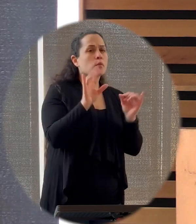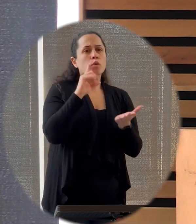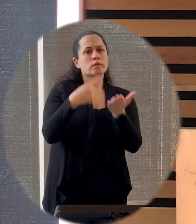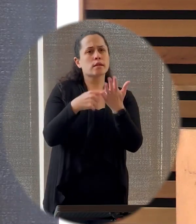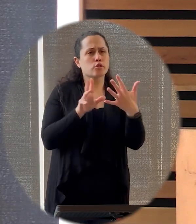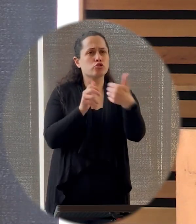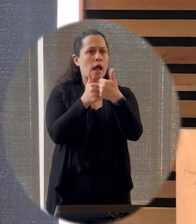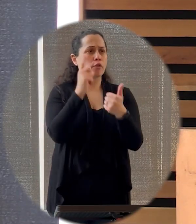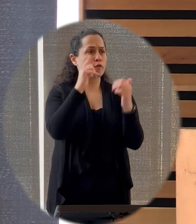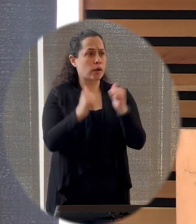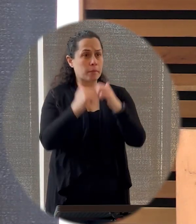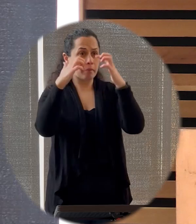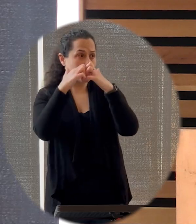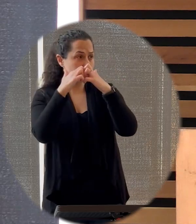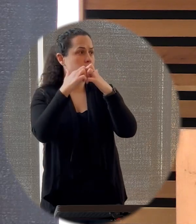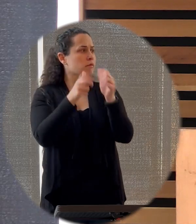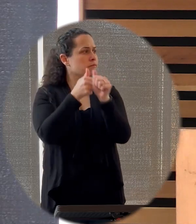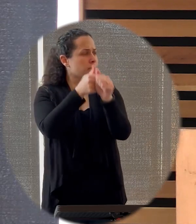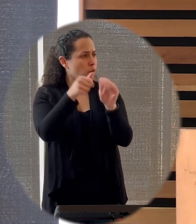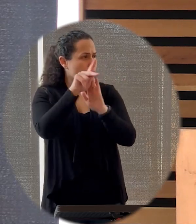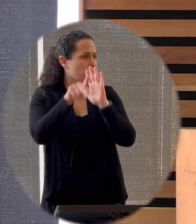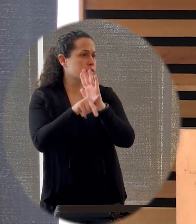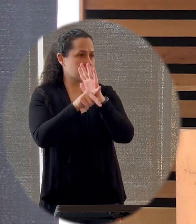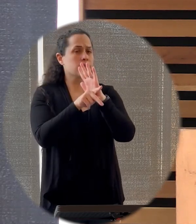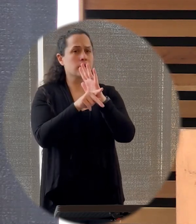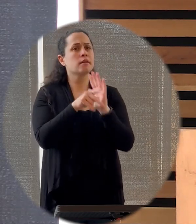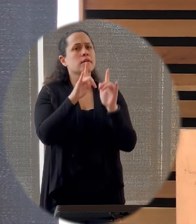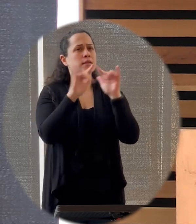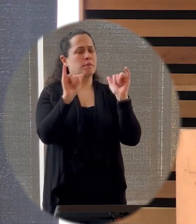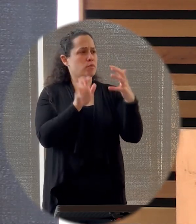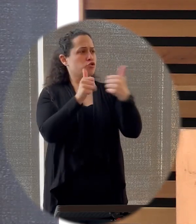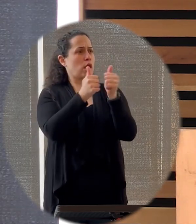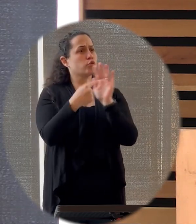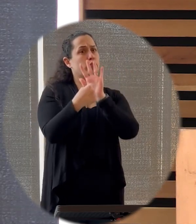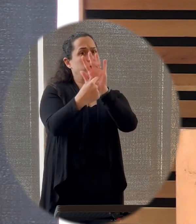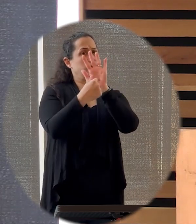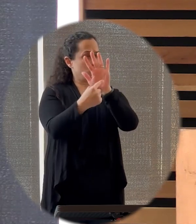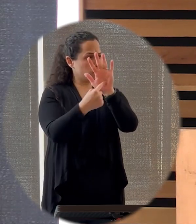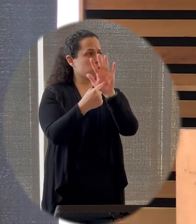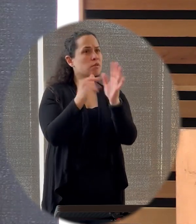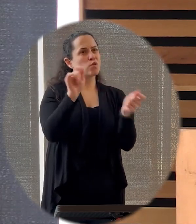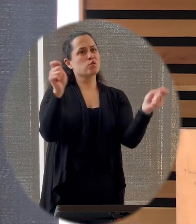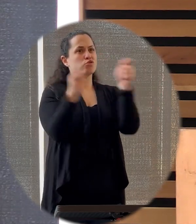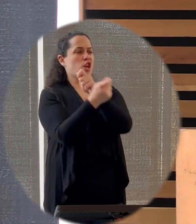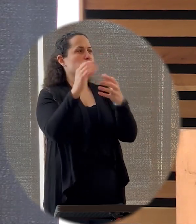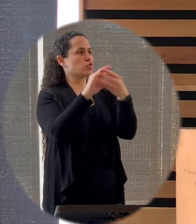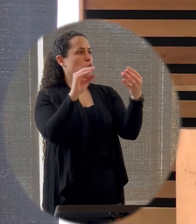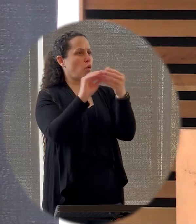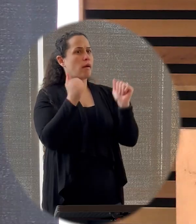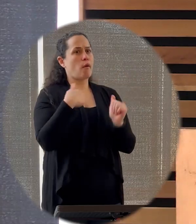and enforcement to the power of representation and changing the stories we tell about disability in